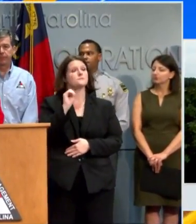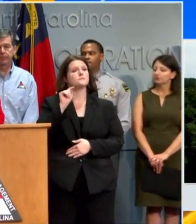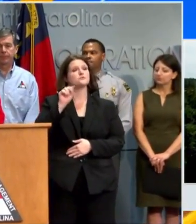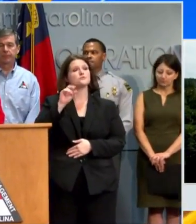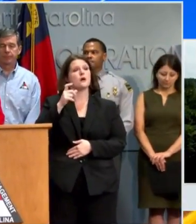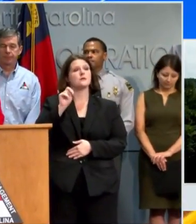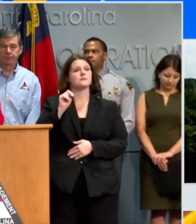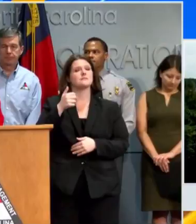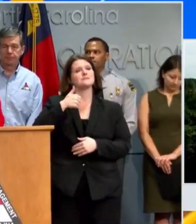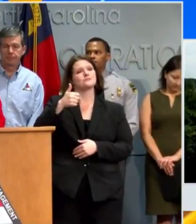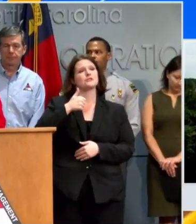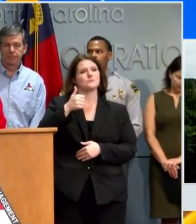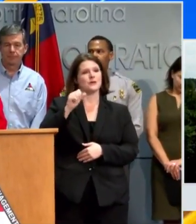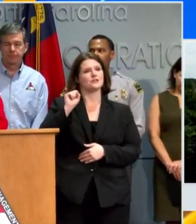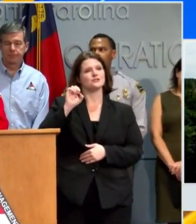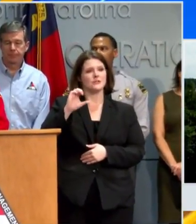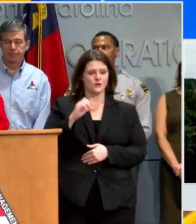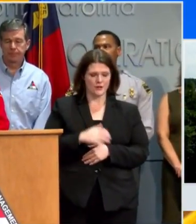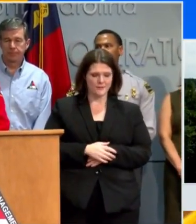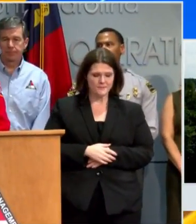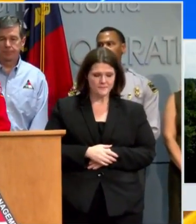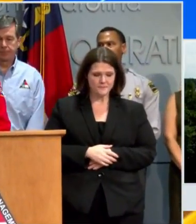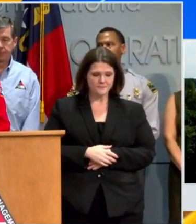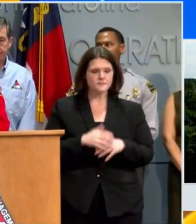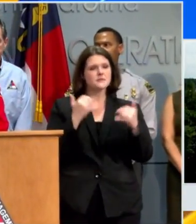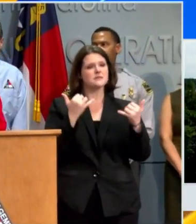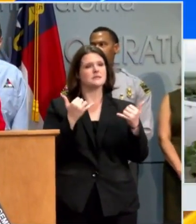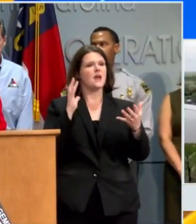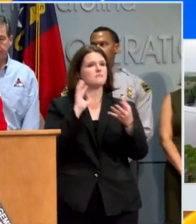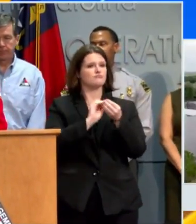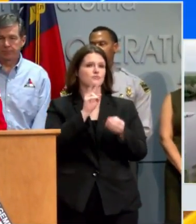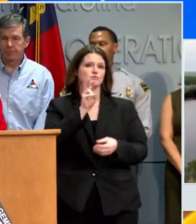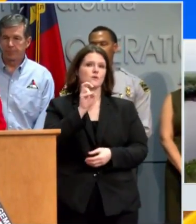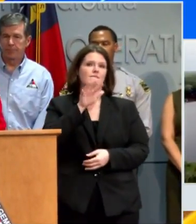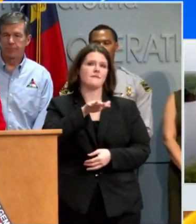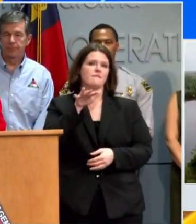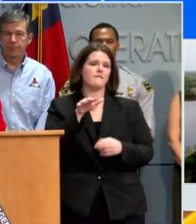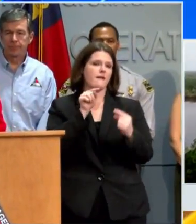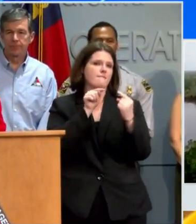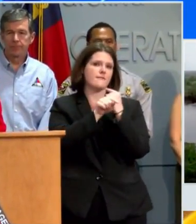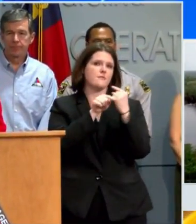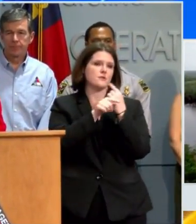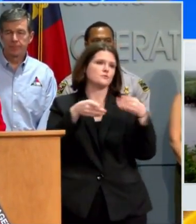DIRECTOR. SECRETARY JIM TROGDON .